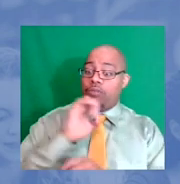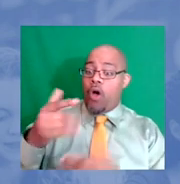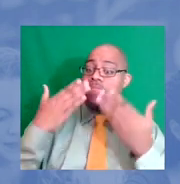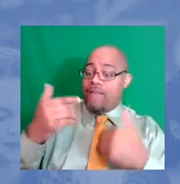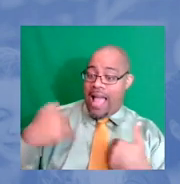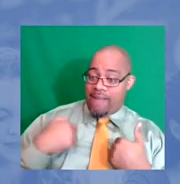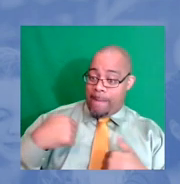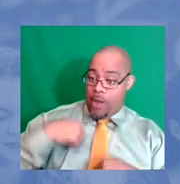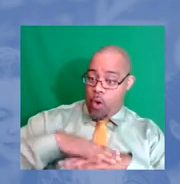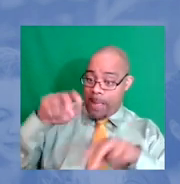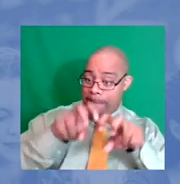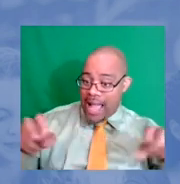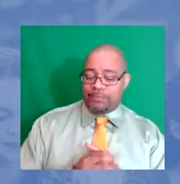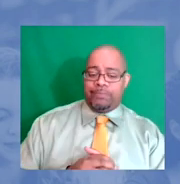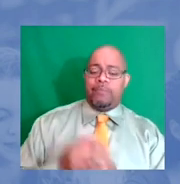PANEL. SO I TEACH AITON ELEMENTARY SCHOOL IN WASHINGTON,